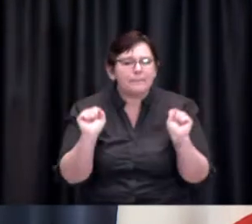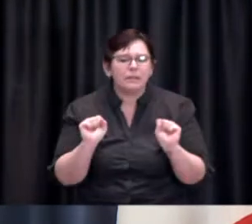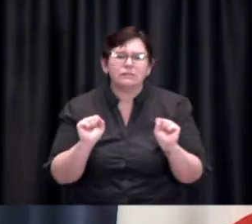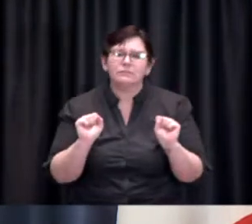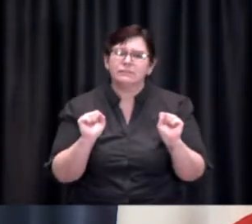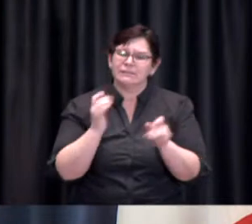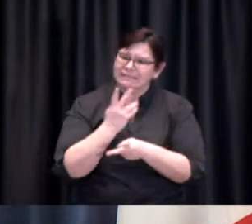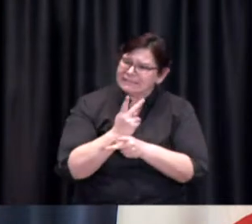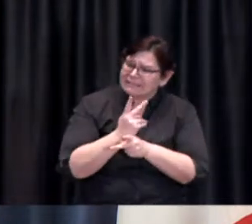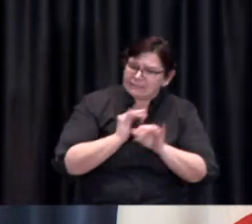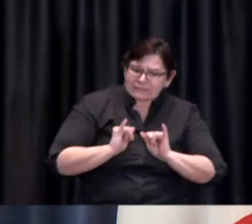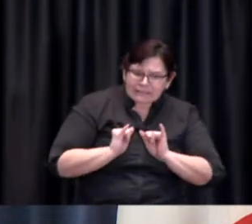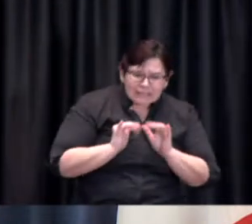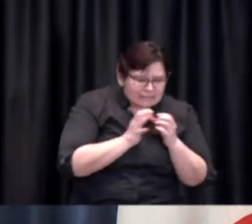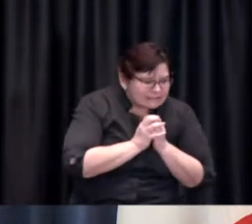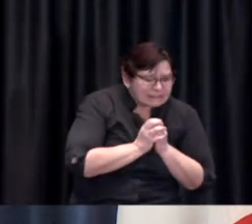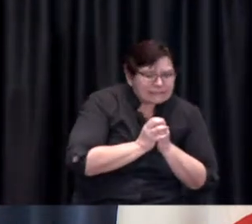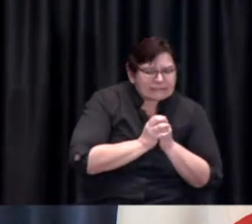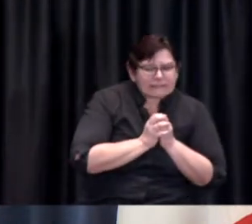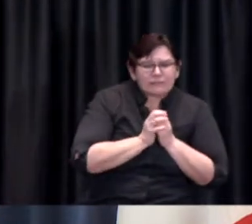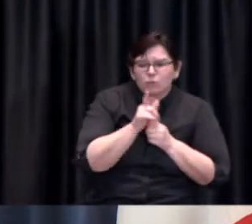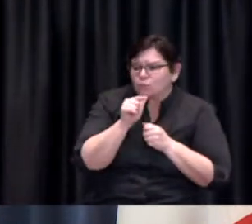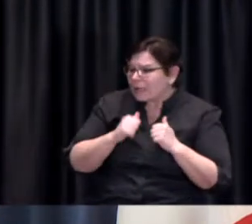wear a well-fitting mask in public,